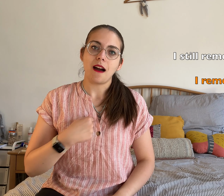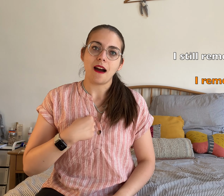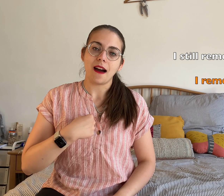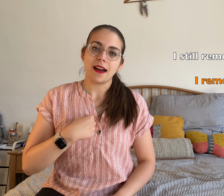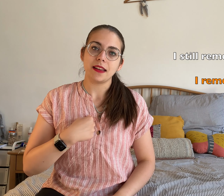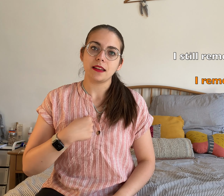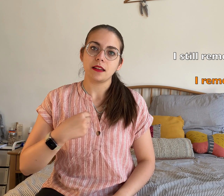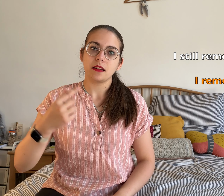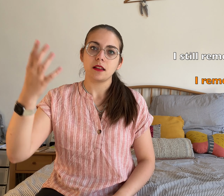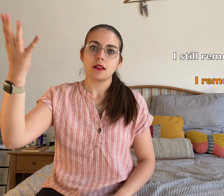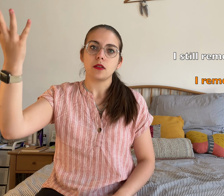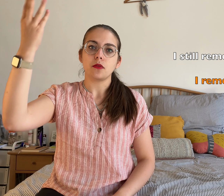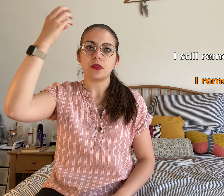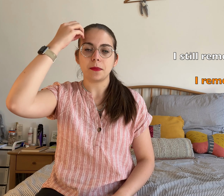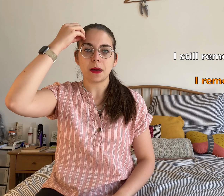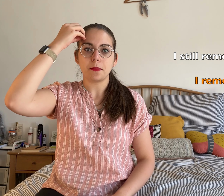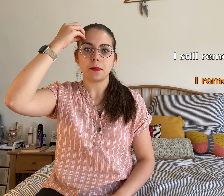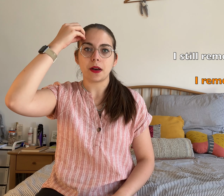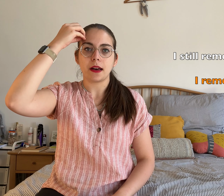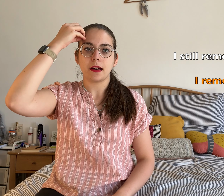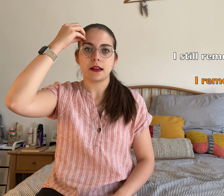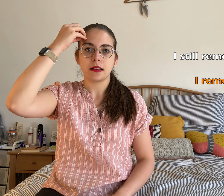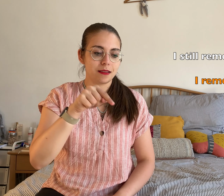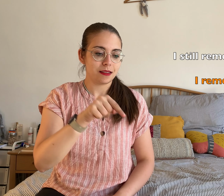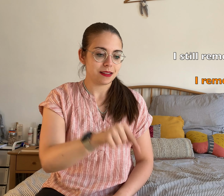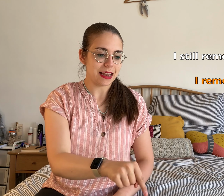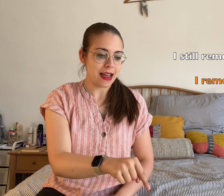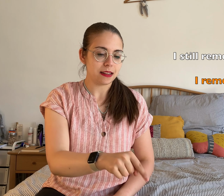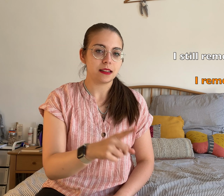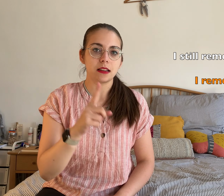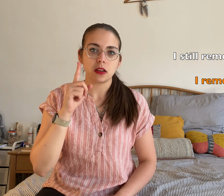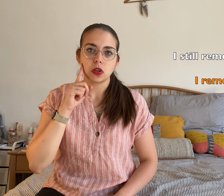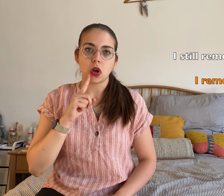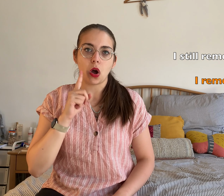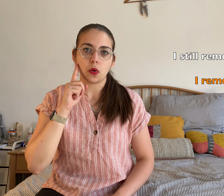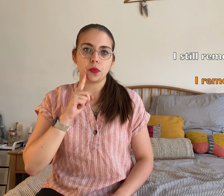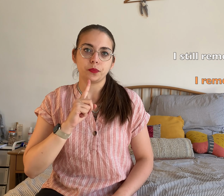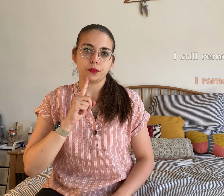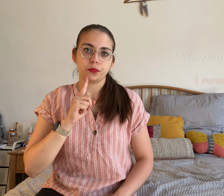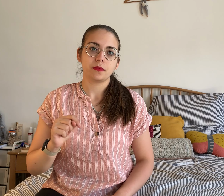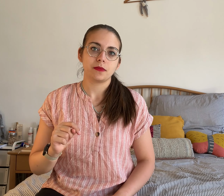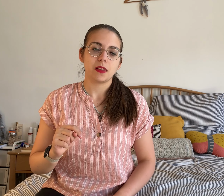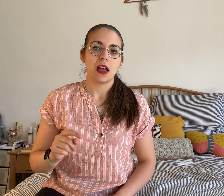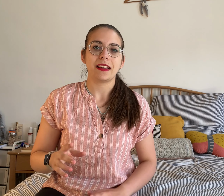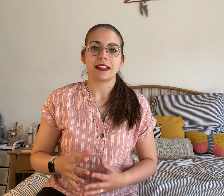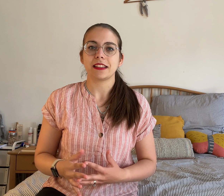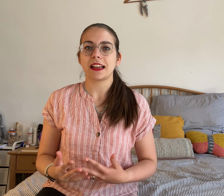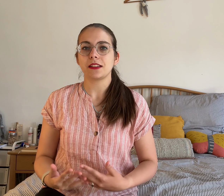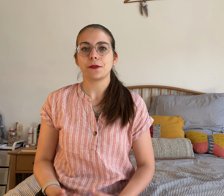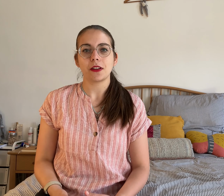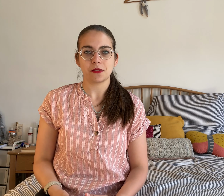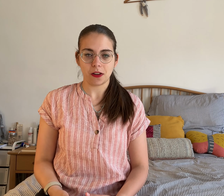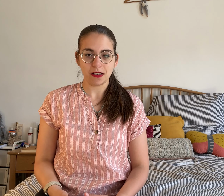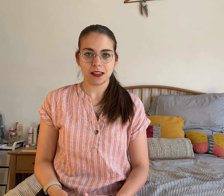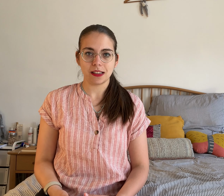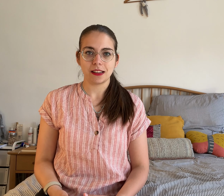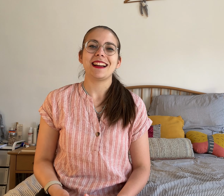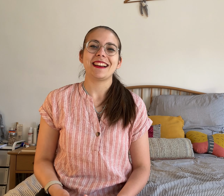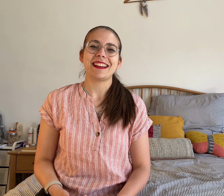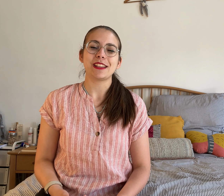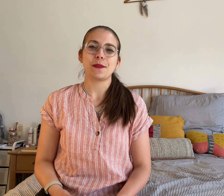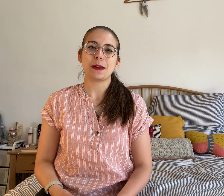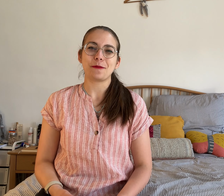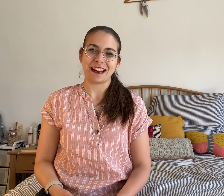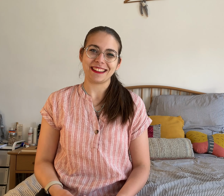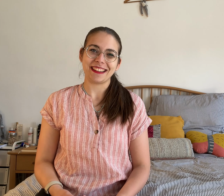I remember that girl". Okay, so that's the first verse. Let's give it a practice!